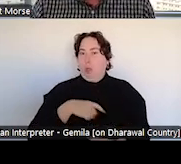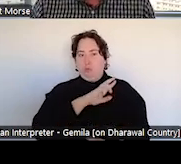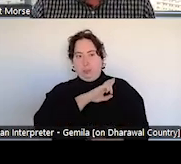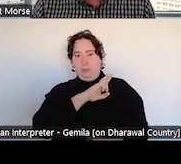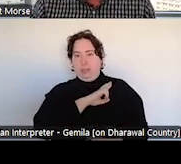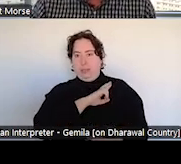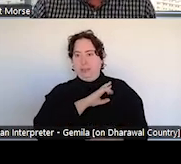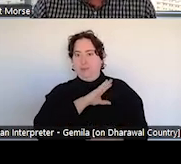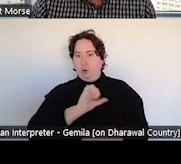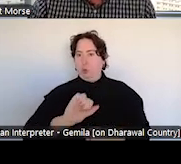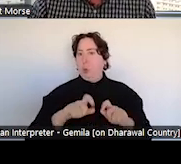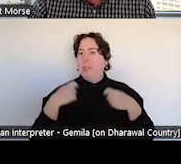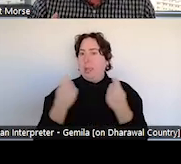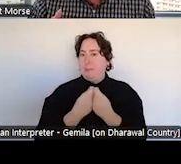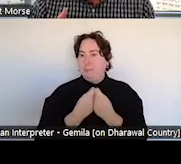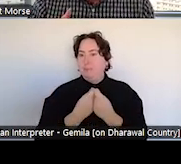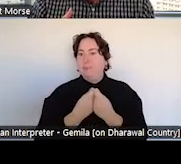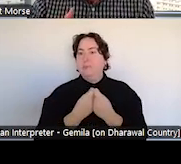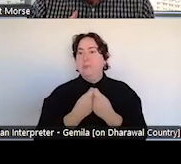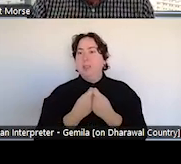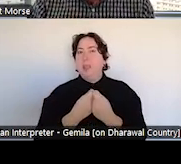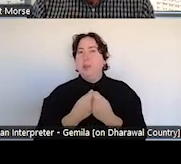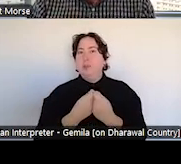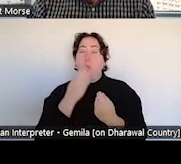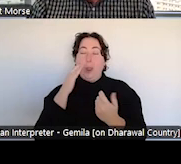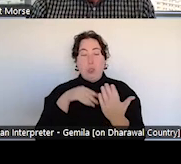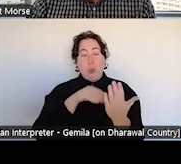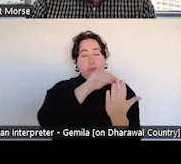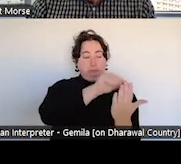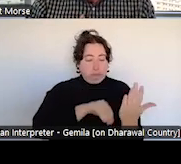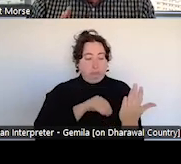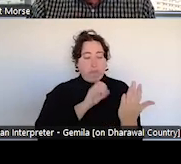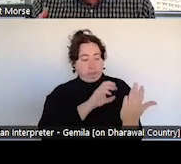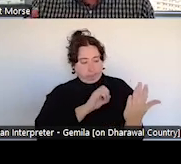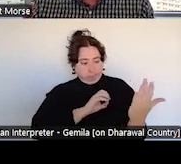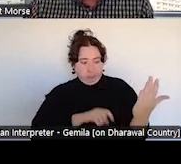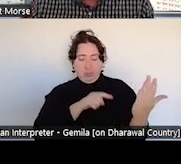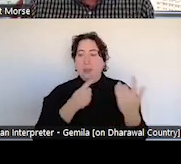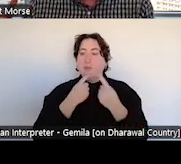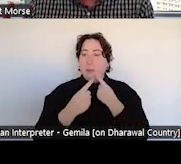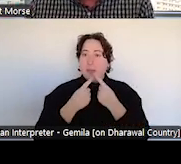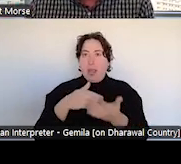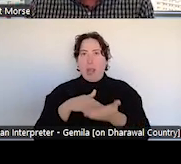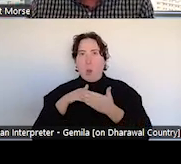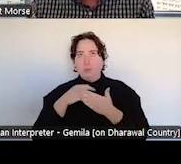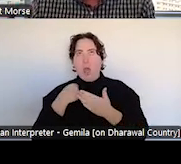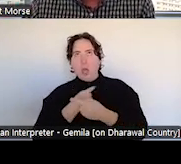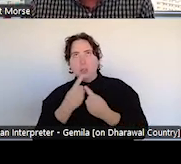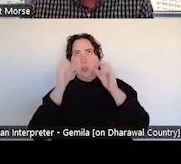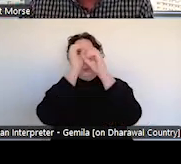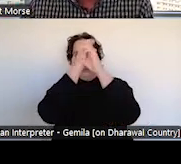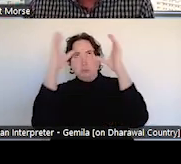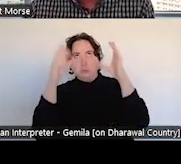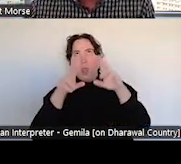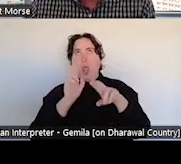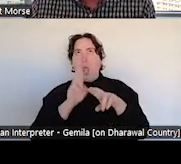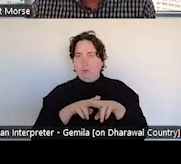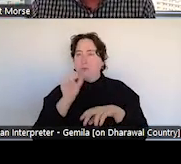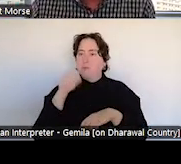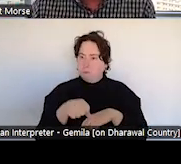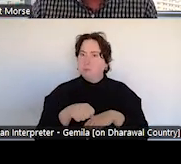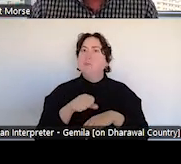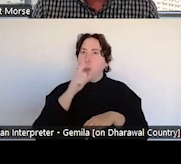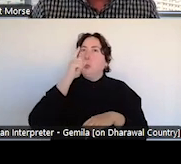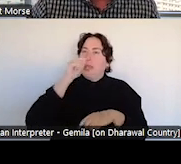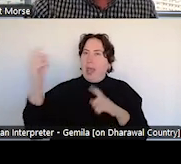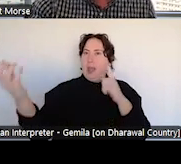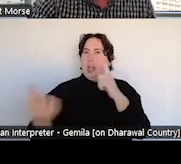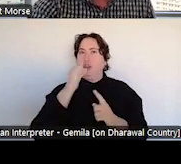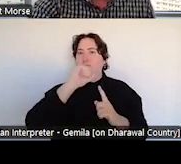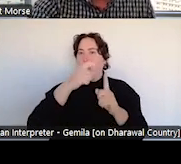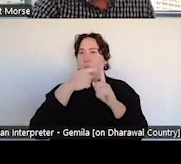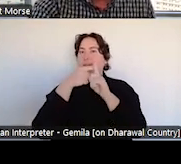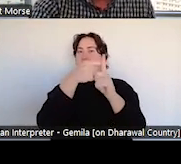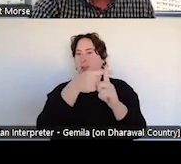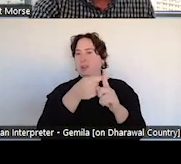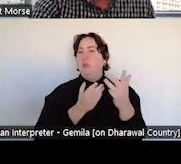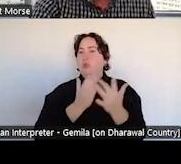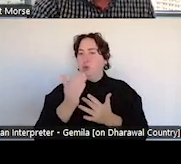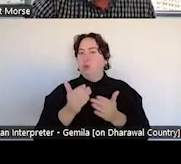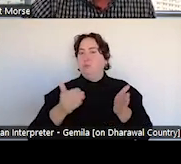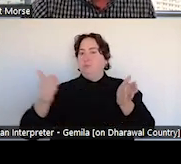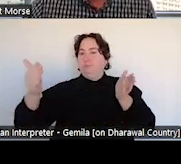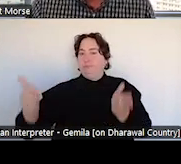so we can better see whether you will be viable to reach the target in the fundraising period.